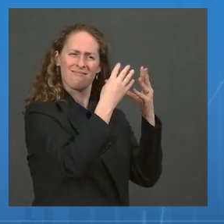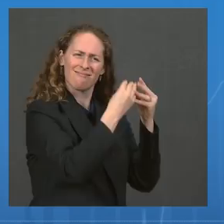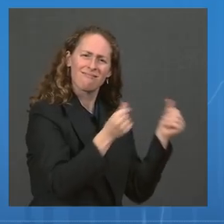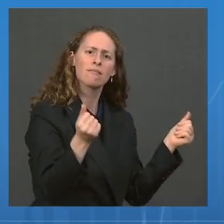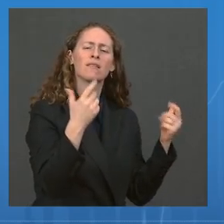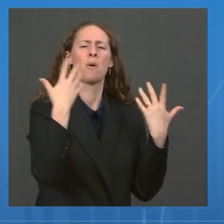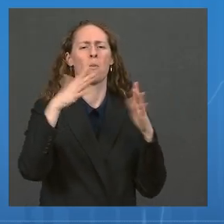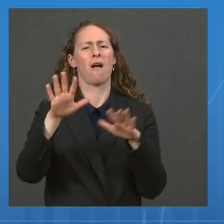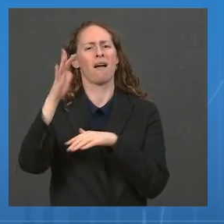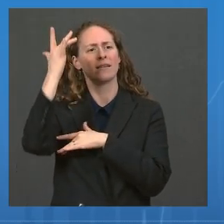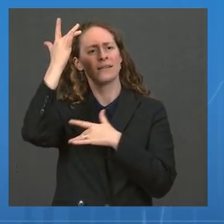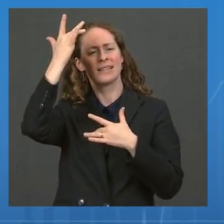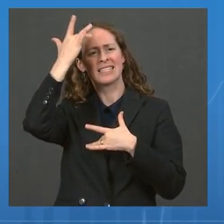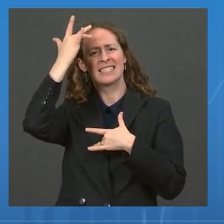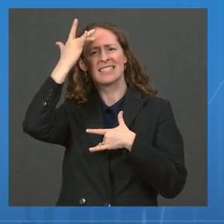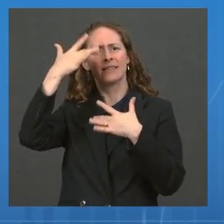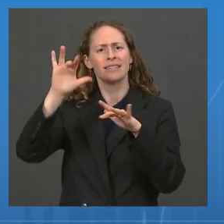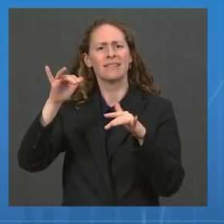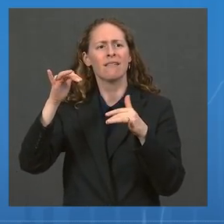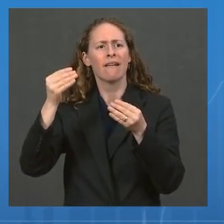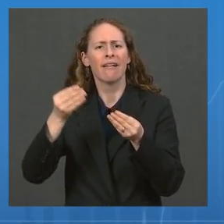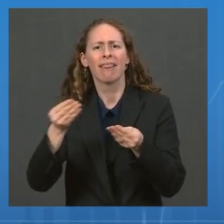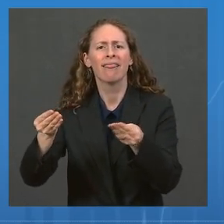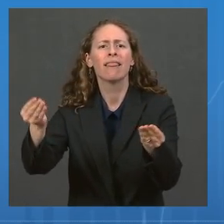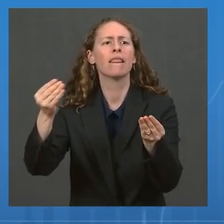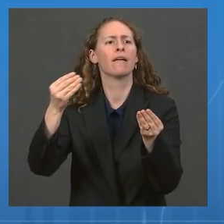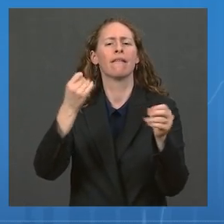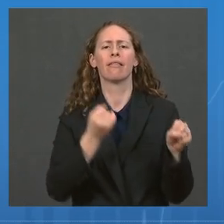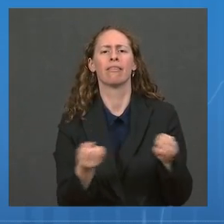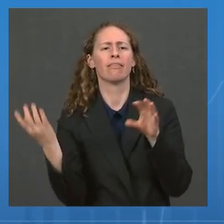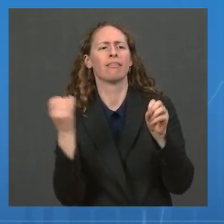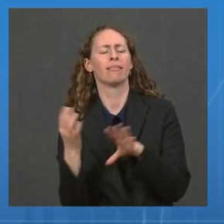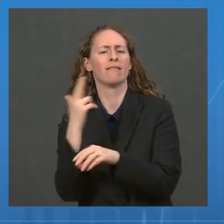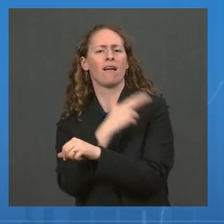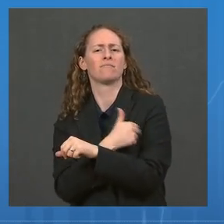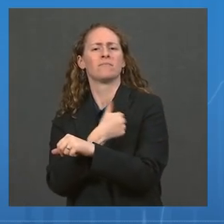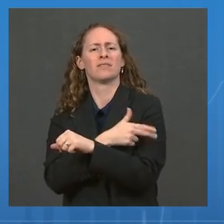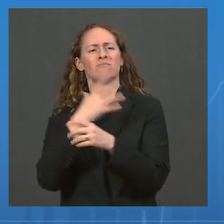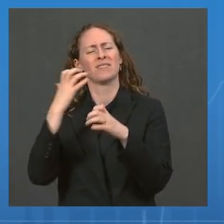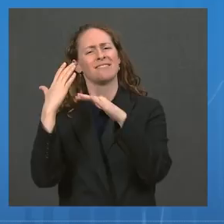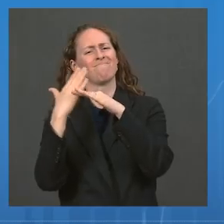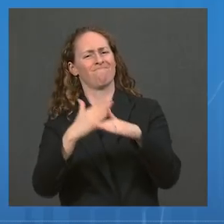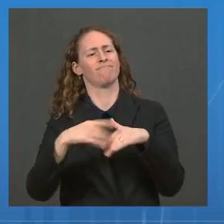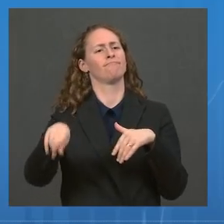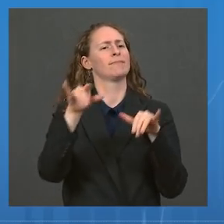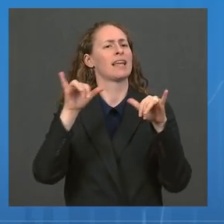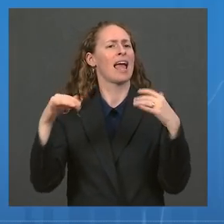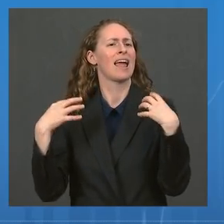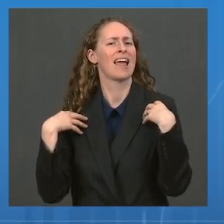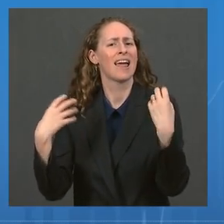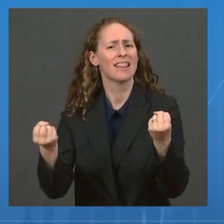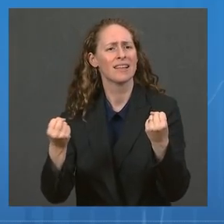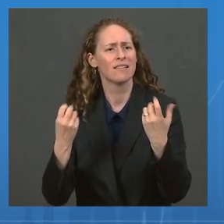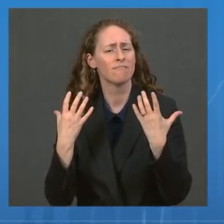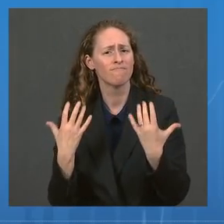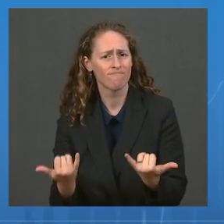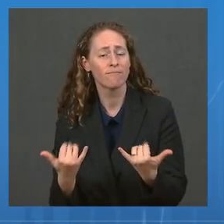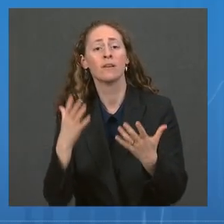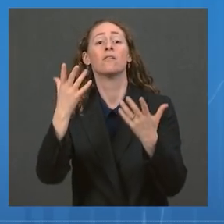and to save as many lives as possible. This afternoon, I will talk with you about vaccine booster shots, but first I want reflect on where we are